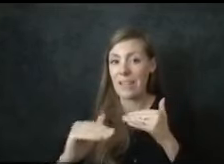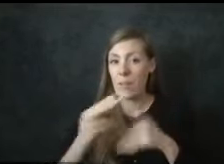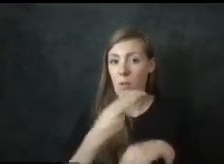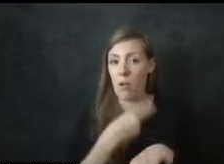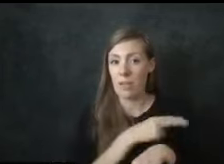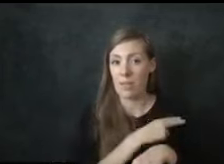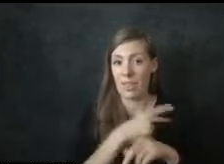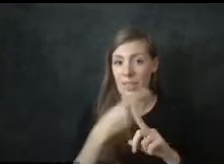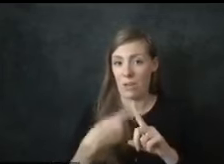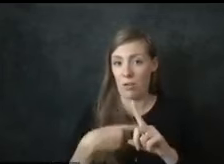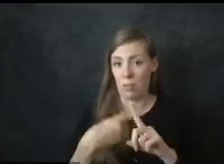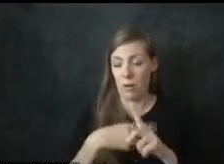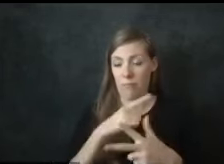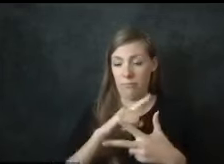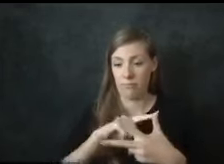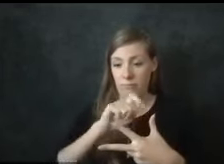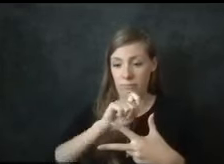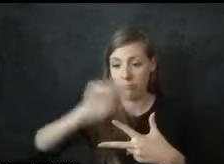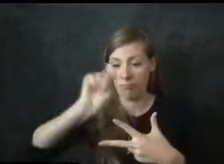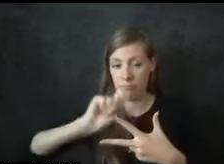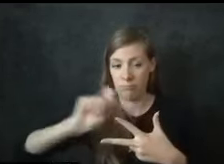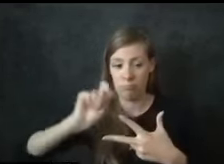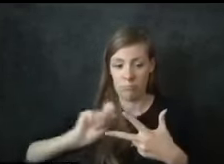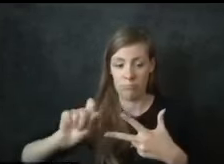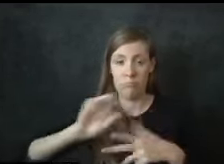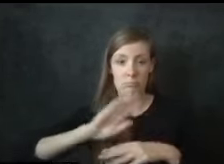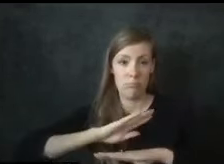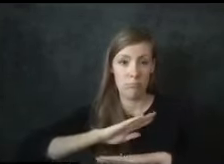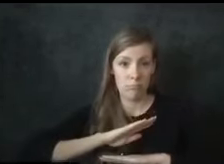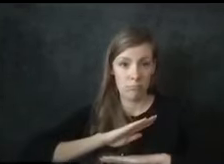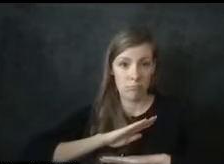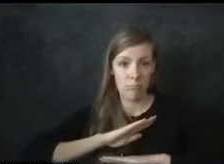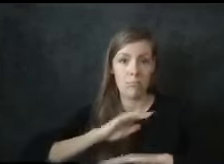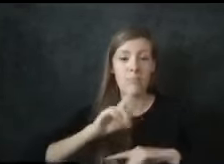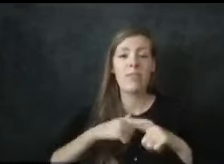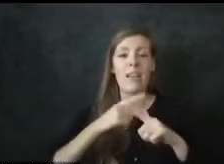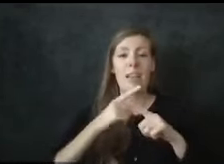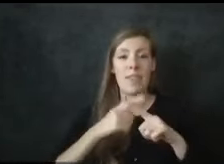So once those three criteria are met, then we would be able to move towards